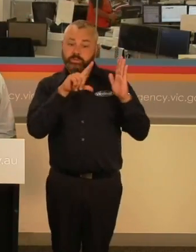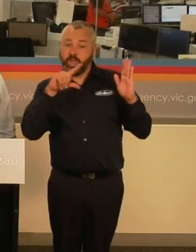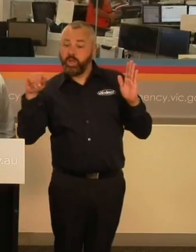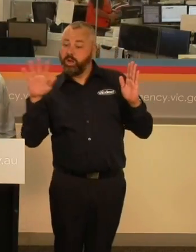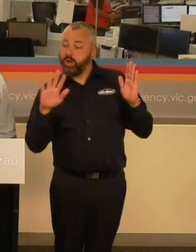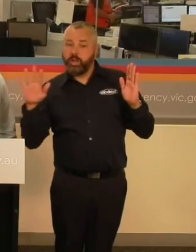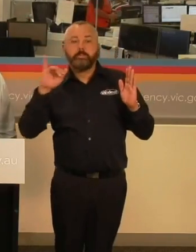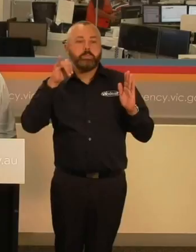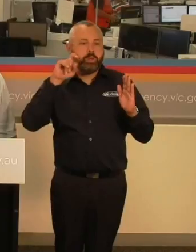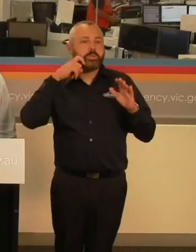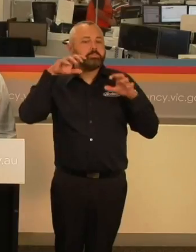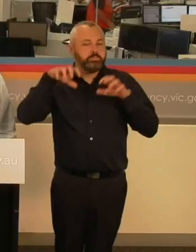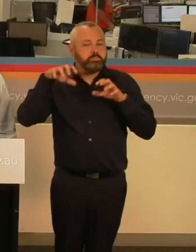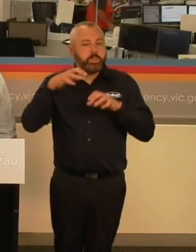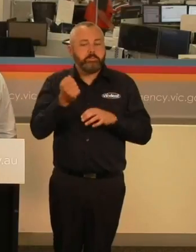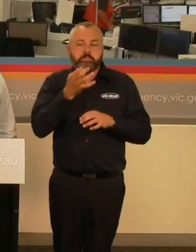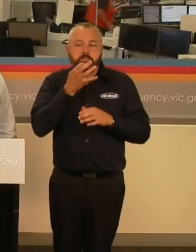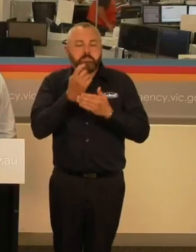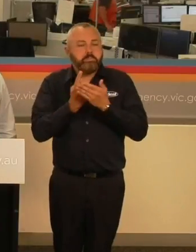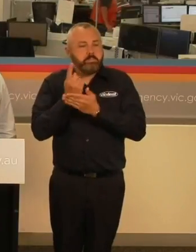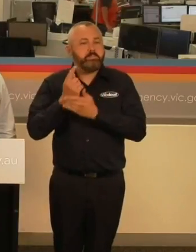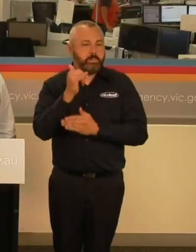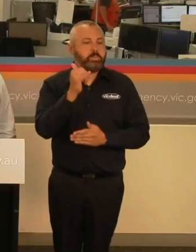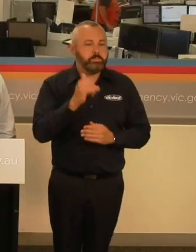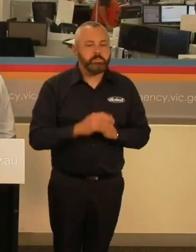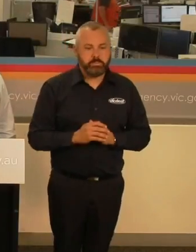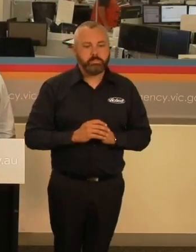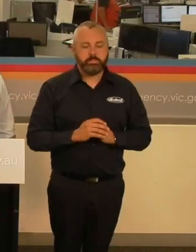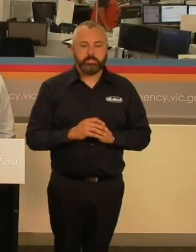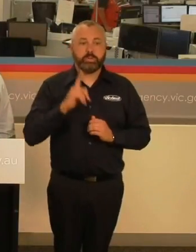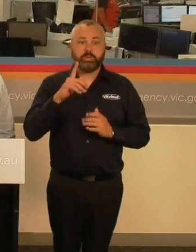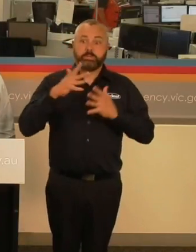rain as the change comes through and also during the weekend starting the